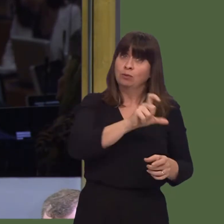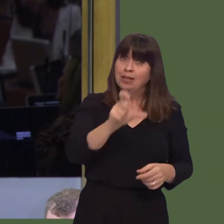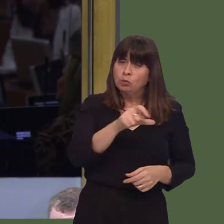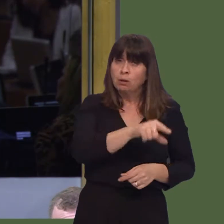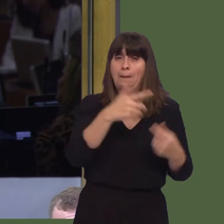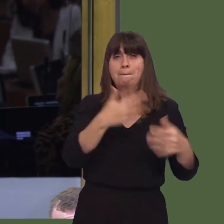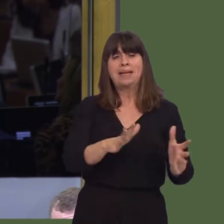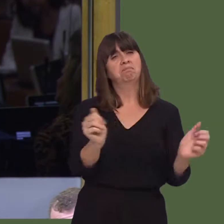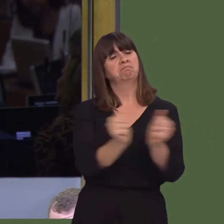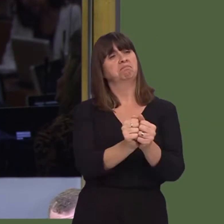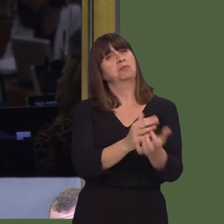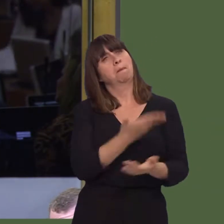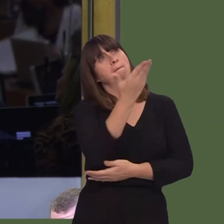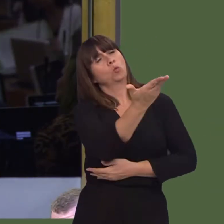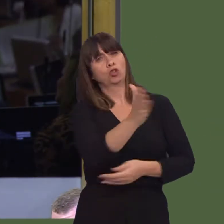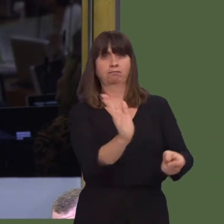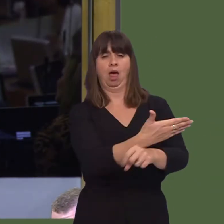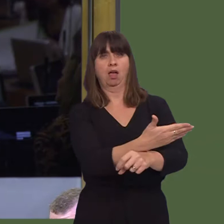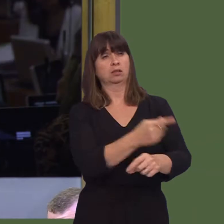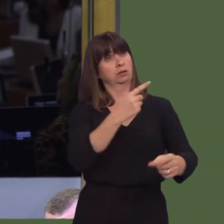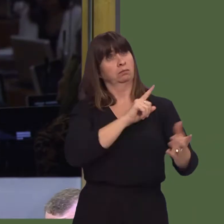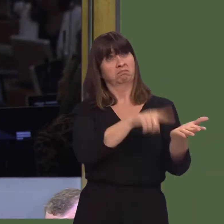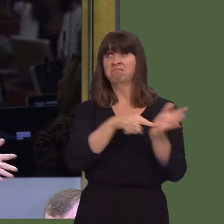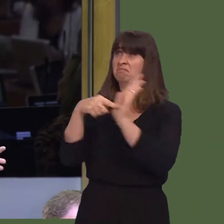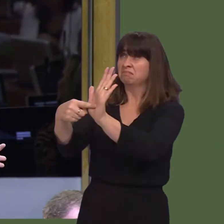requesting the Welsh Government to urgently look at the lack of integration between their